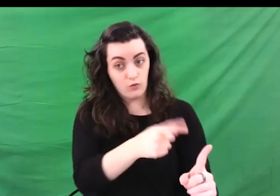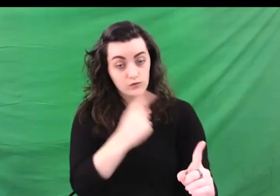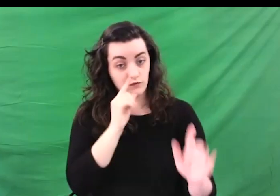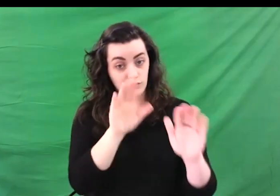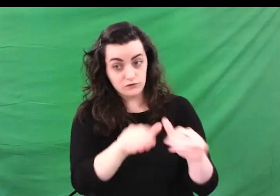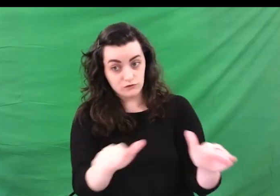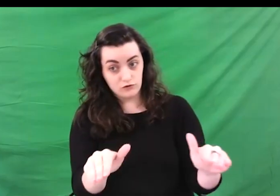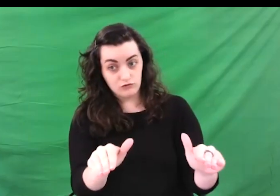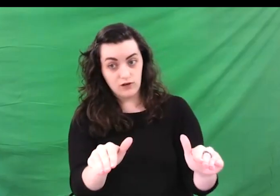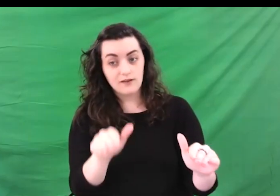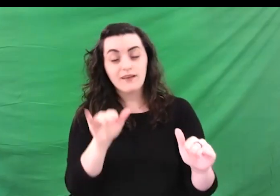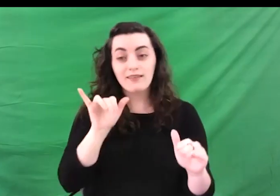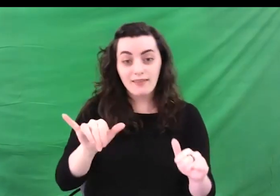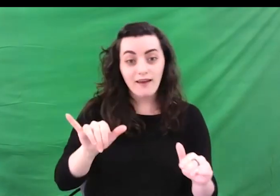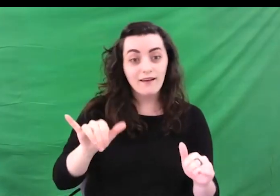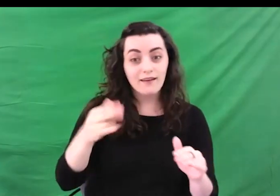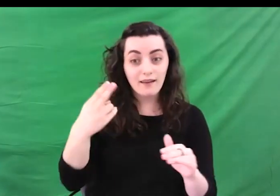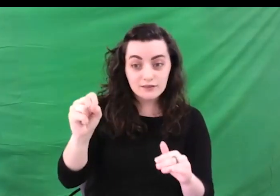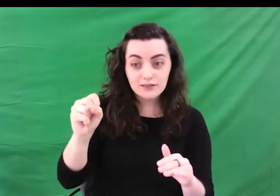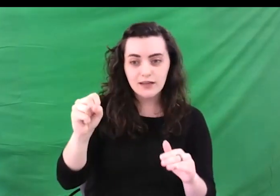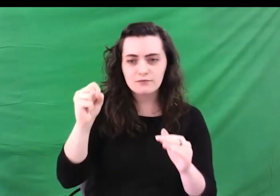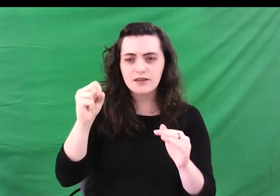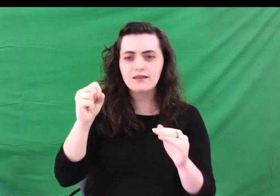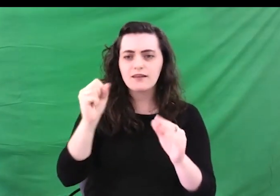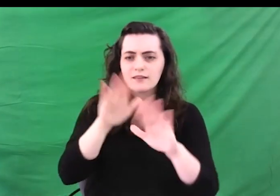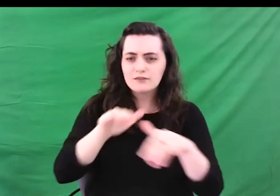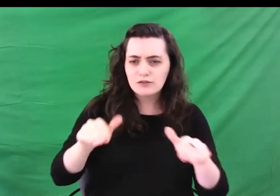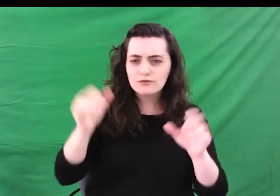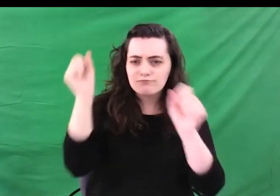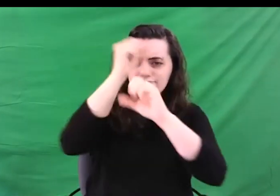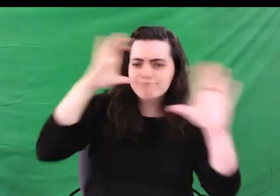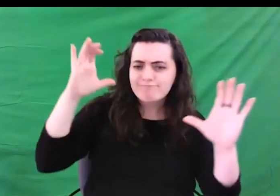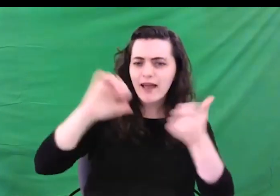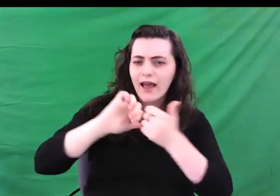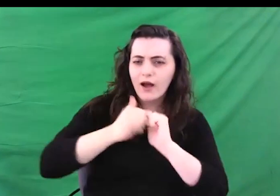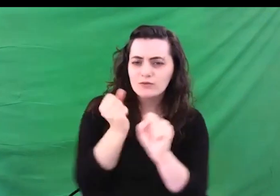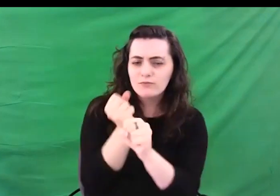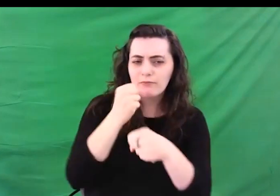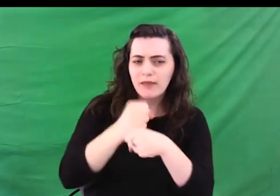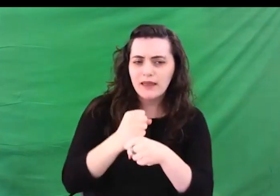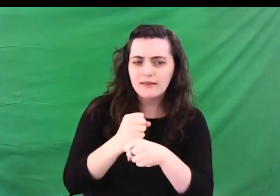about how to form that sound in their mouth. It was designed with the intentionality